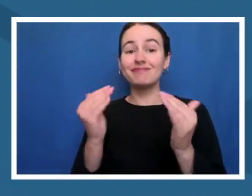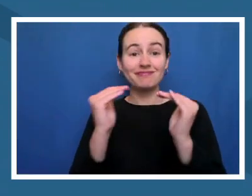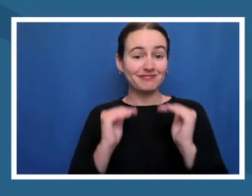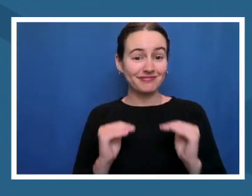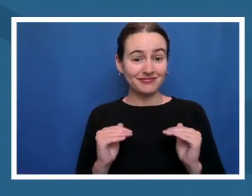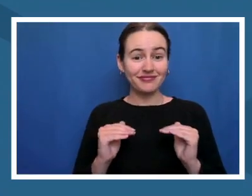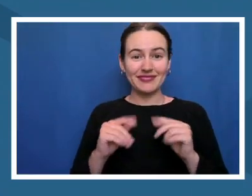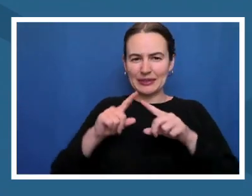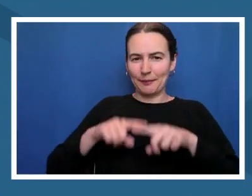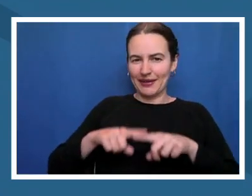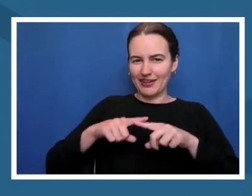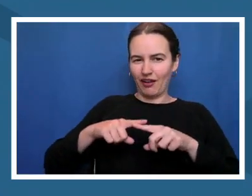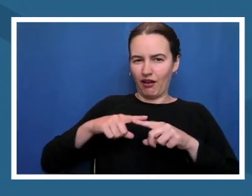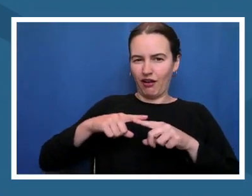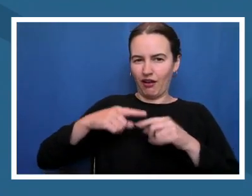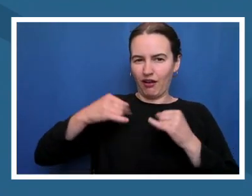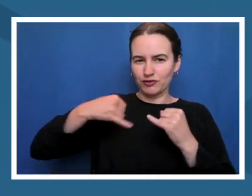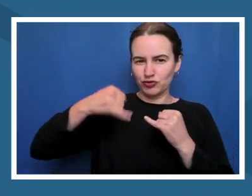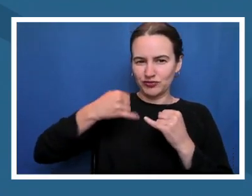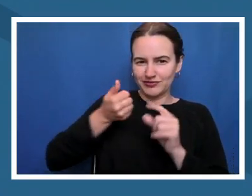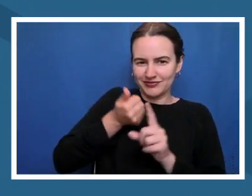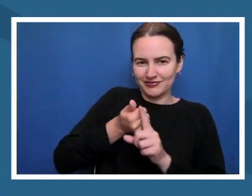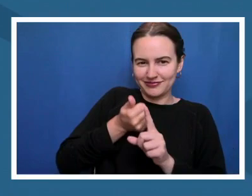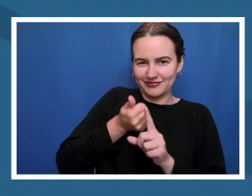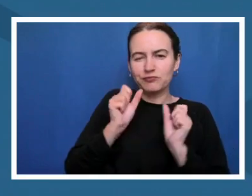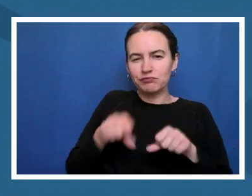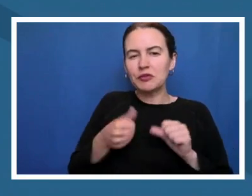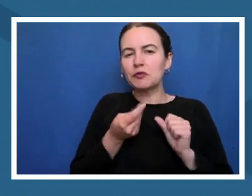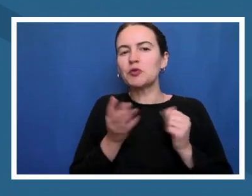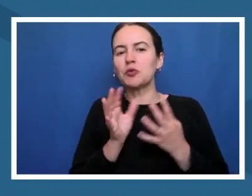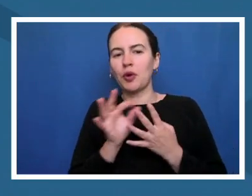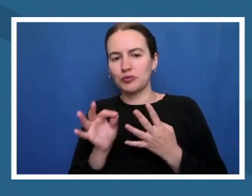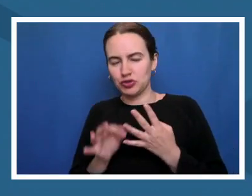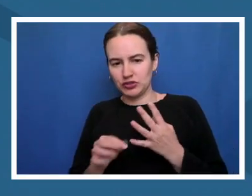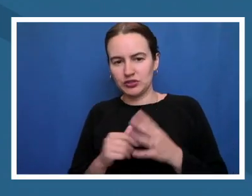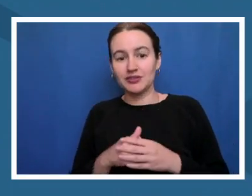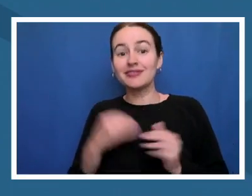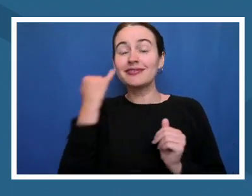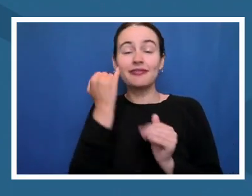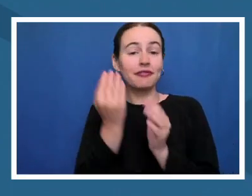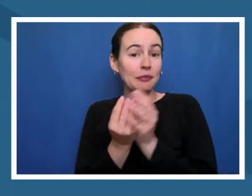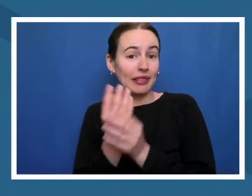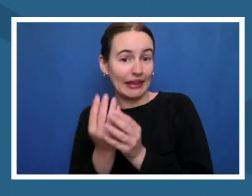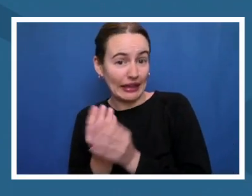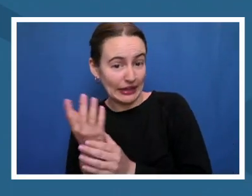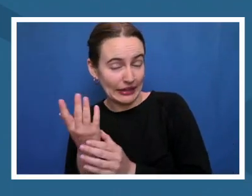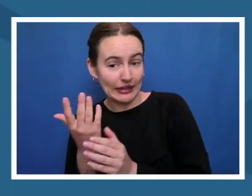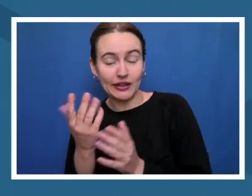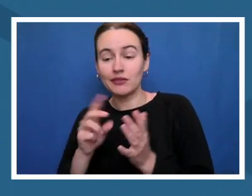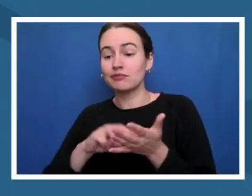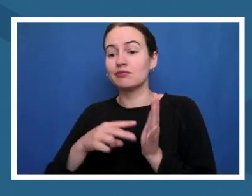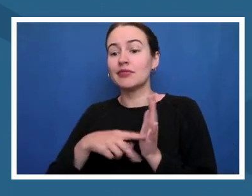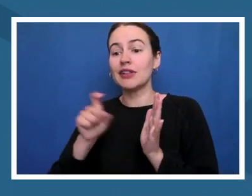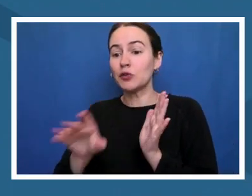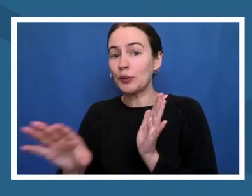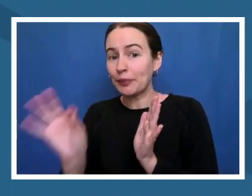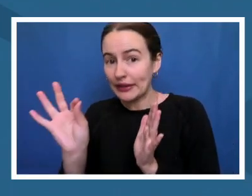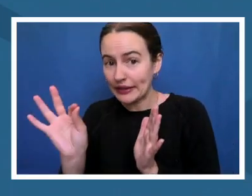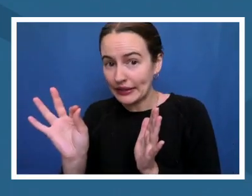of this could be a couple different things because if it's a plant they'd have to